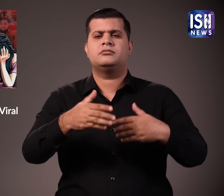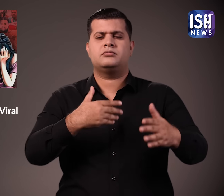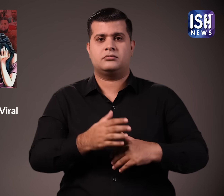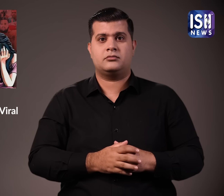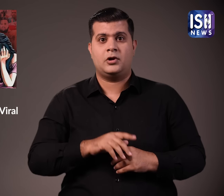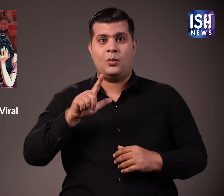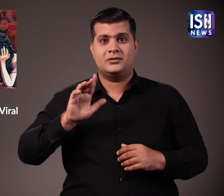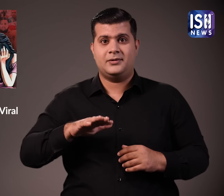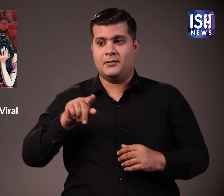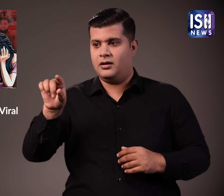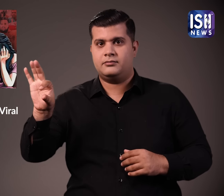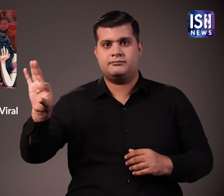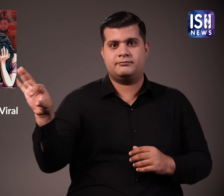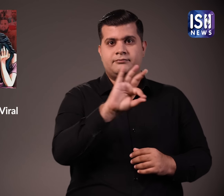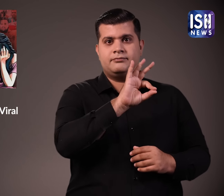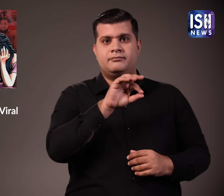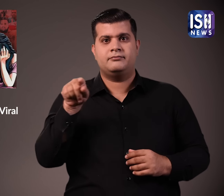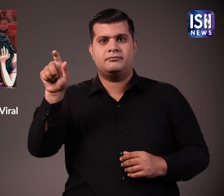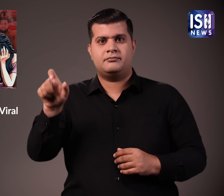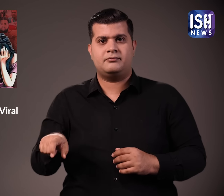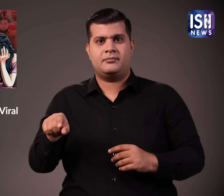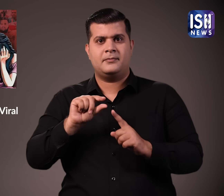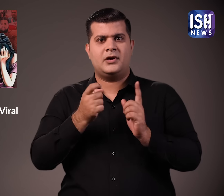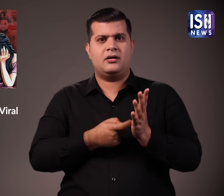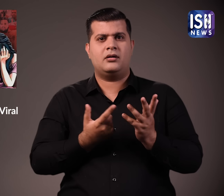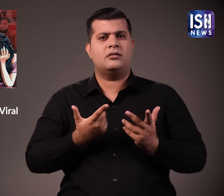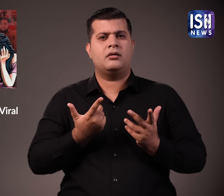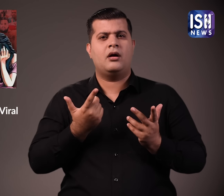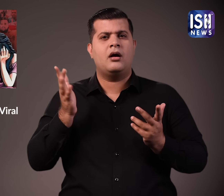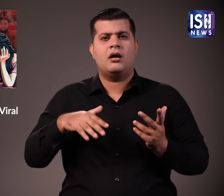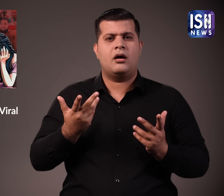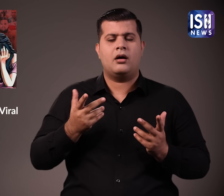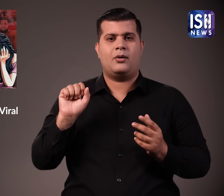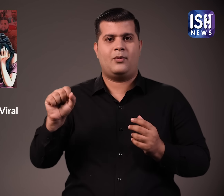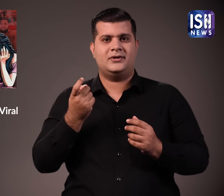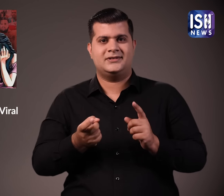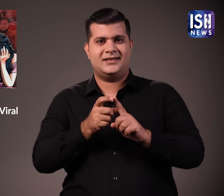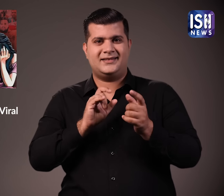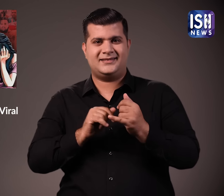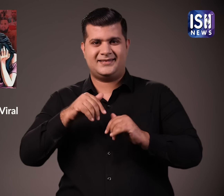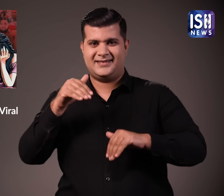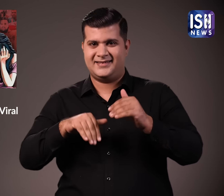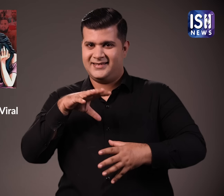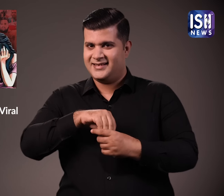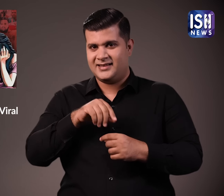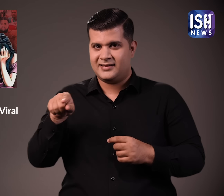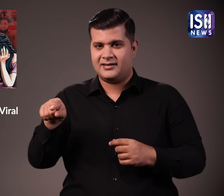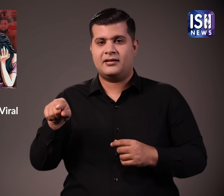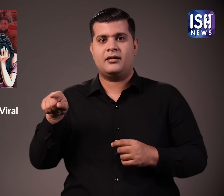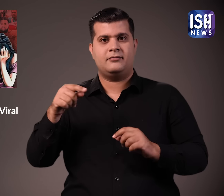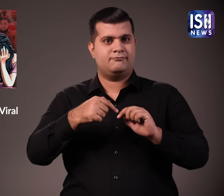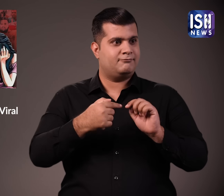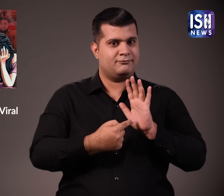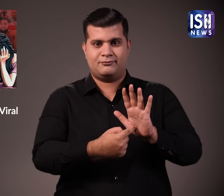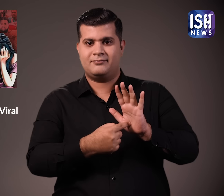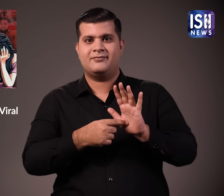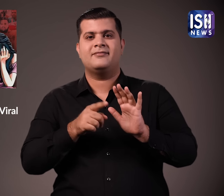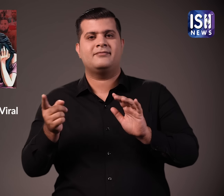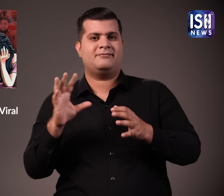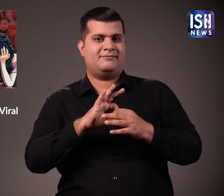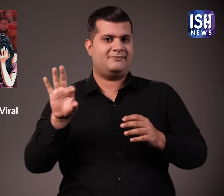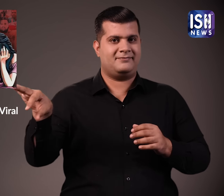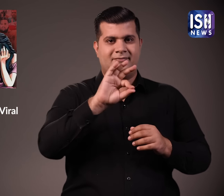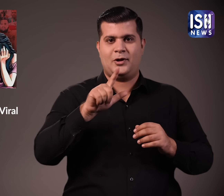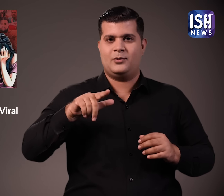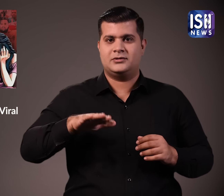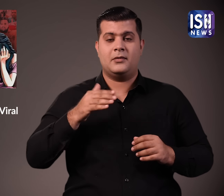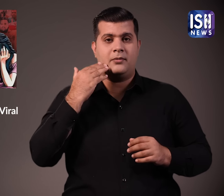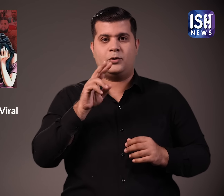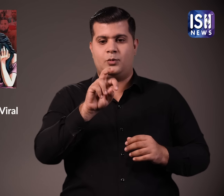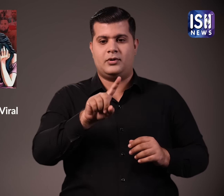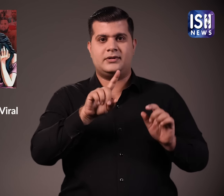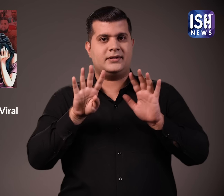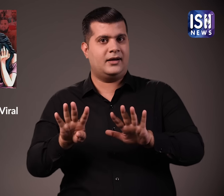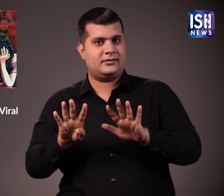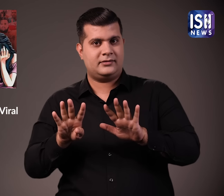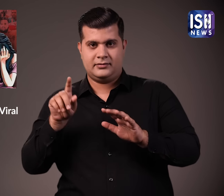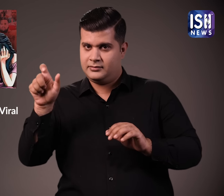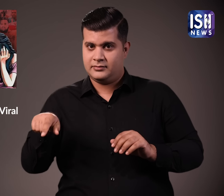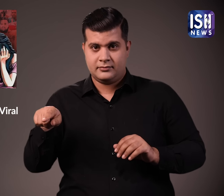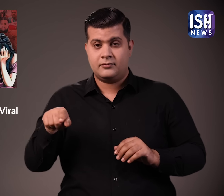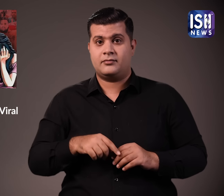He won the Lok Sabha polls in 2019 and got elected as JD (S) MP.